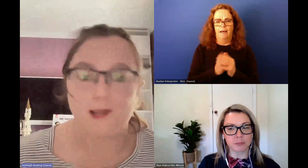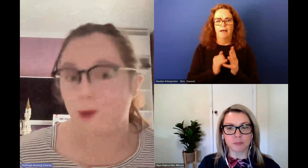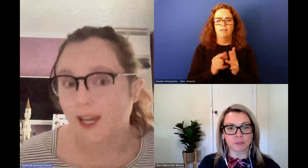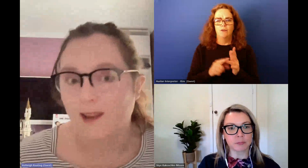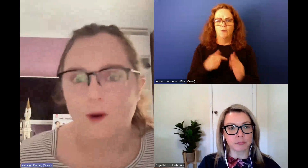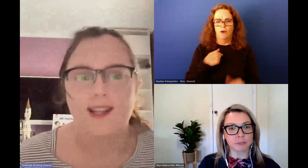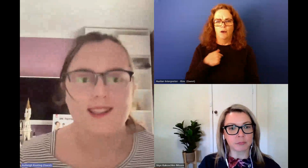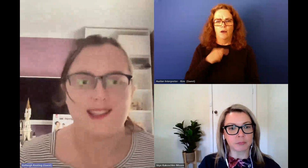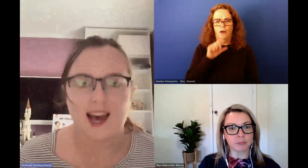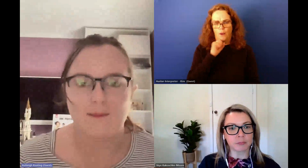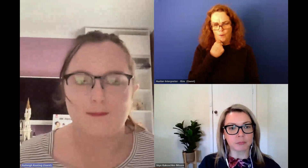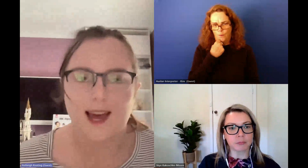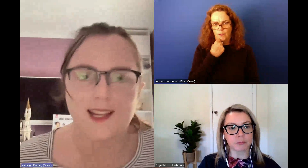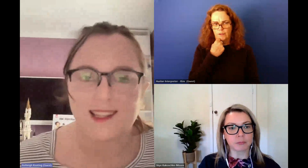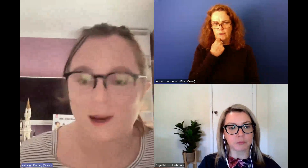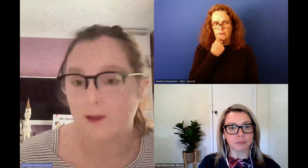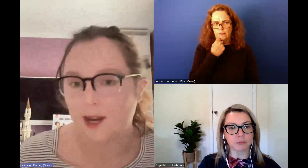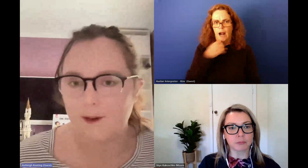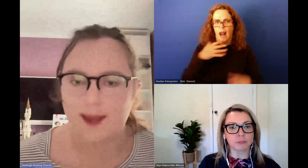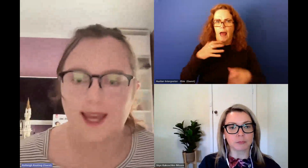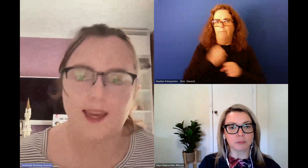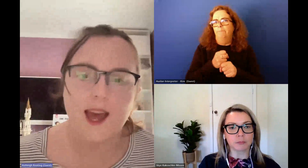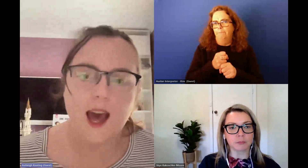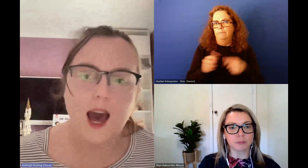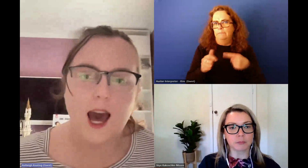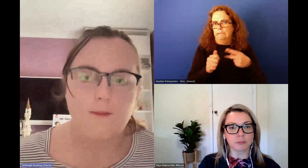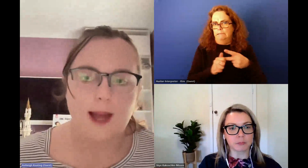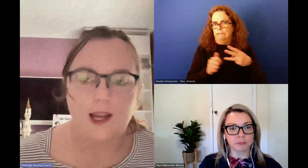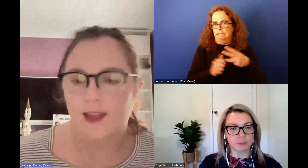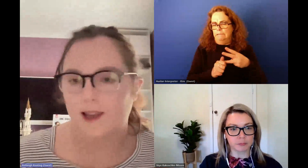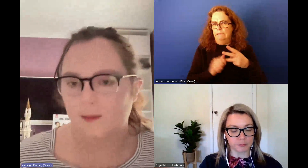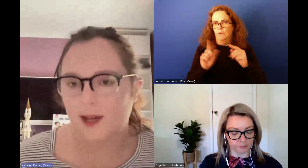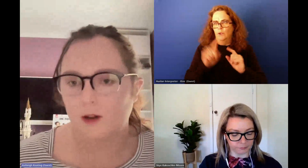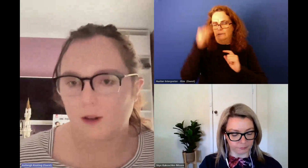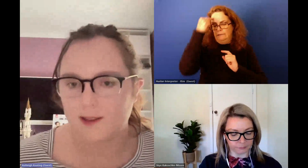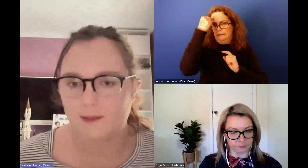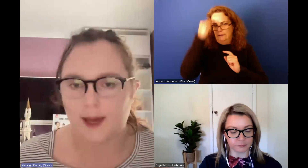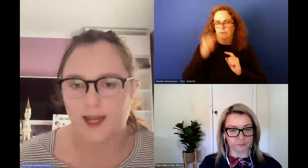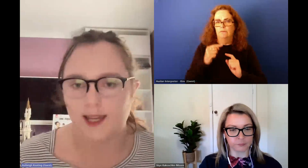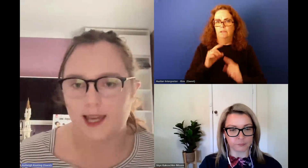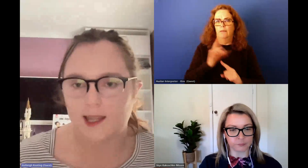some real key points that come to mind for me and I think the main one obviously being